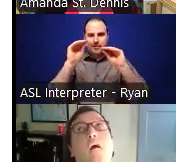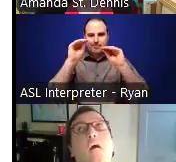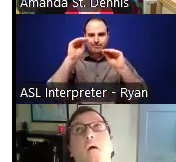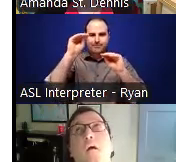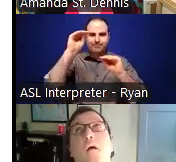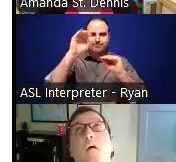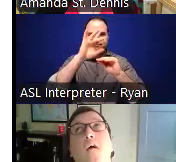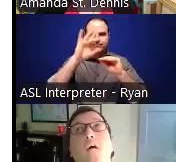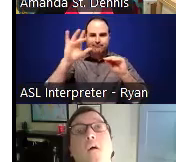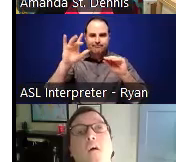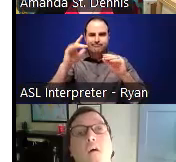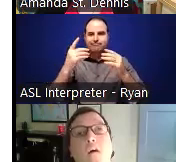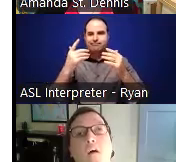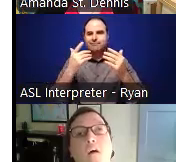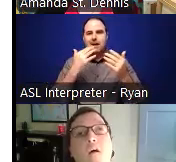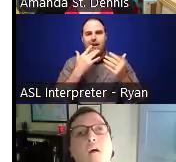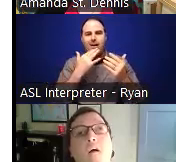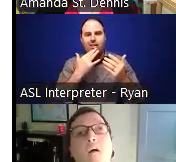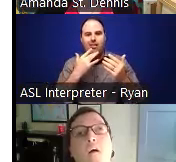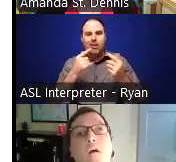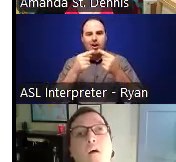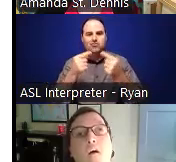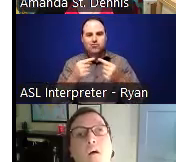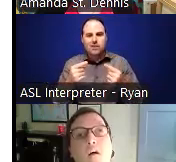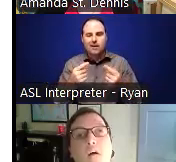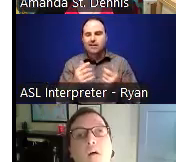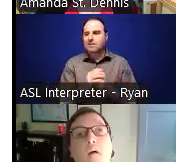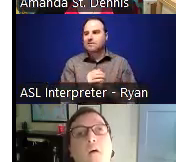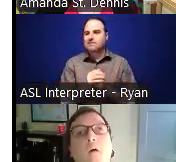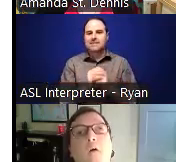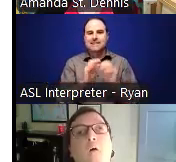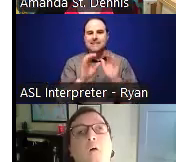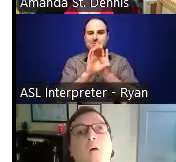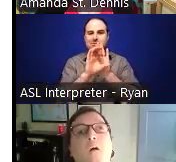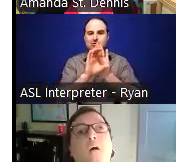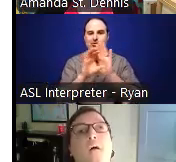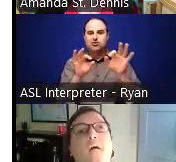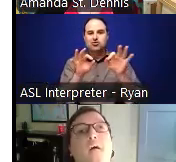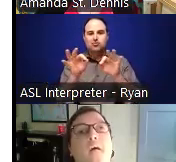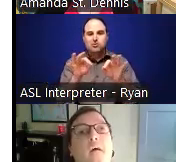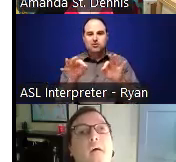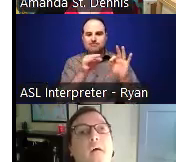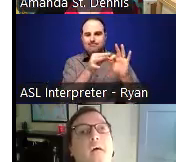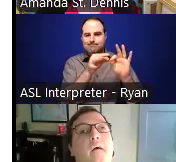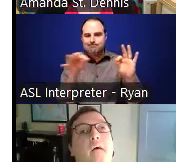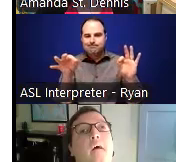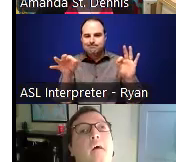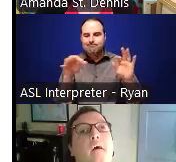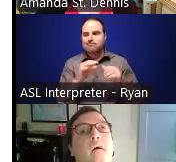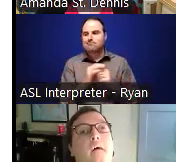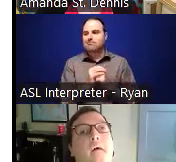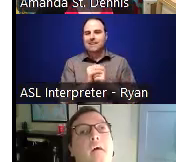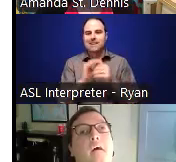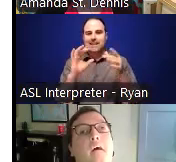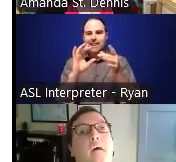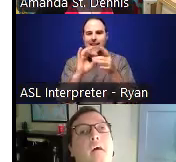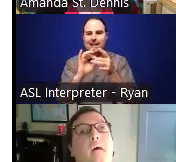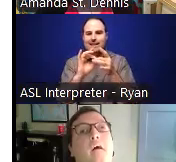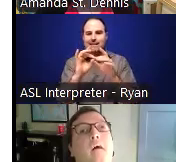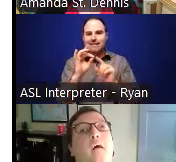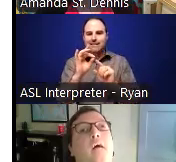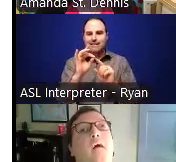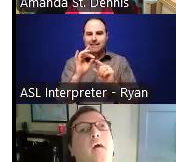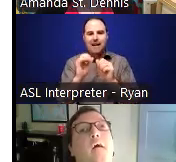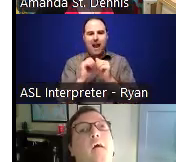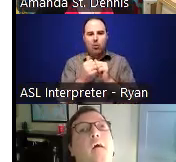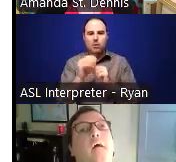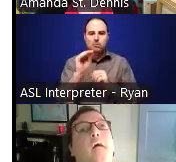image descriptions on images in the documents, links the way that links are laid out or labeled